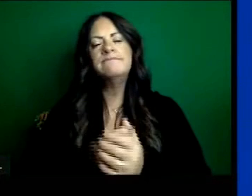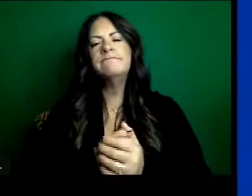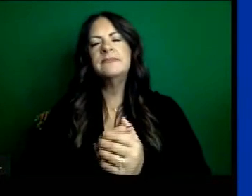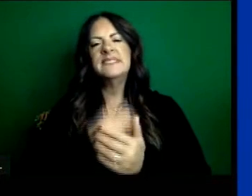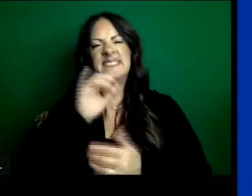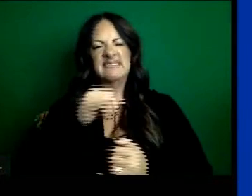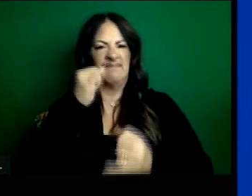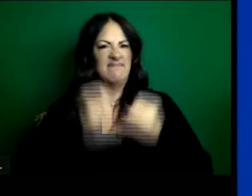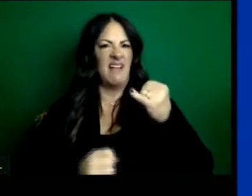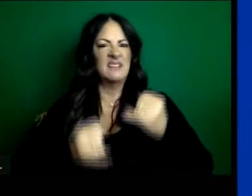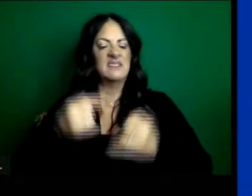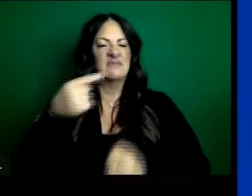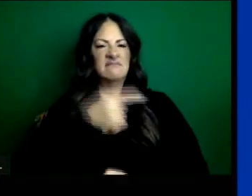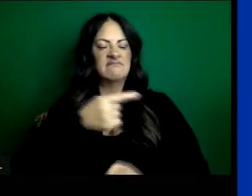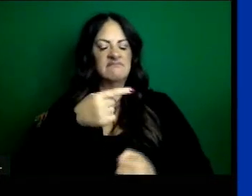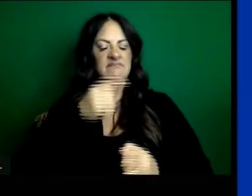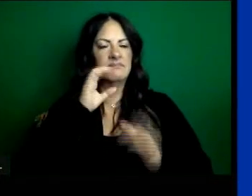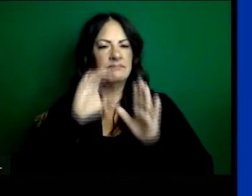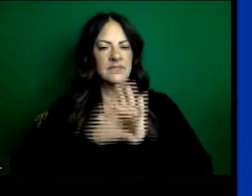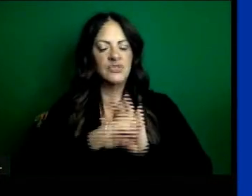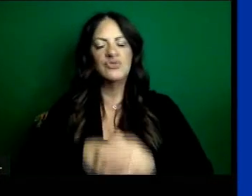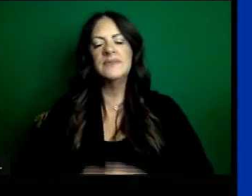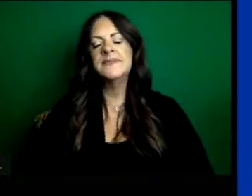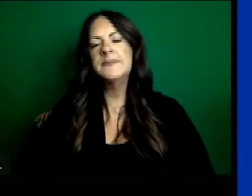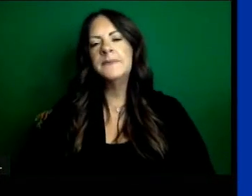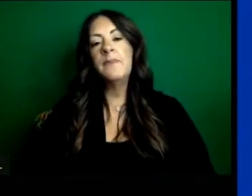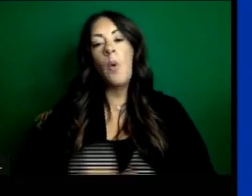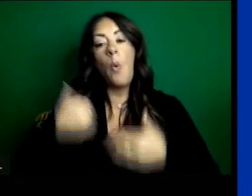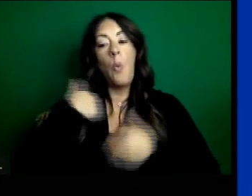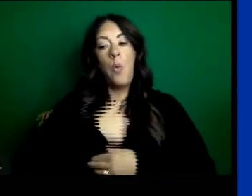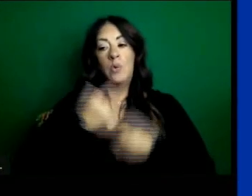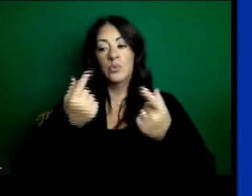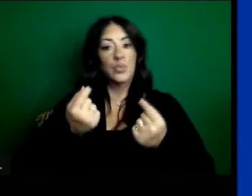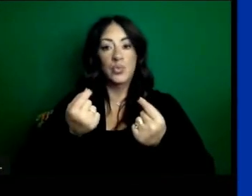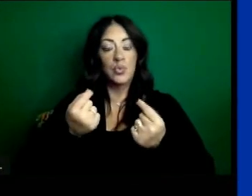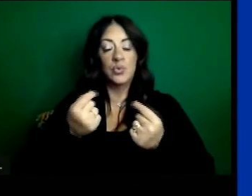HOSPITAL SYSTEMS AND OTHERS TO GET PEOPLE VACCINATED. NEXT SLIDE. WANTED TO TAKE A MOMENT AND --